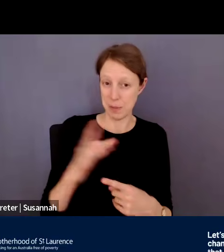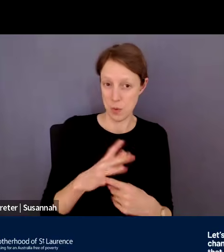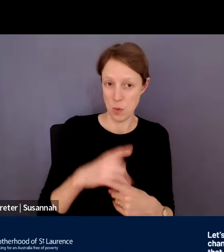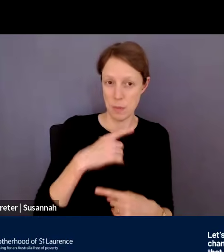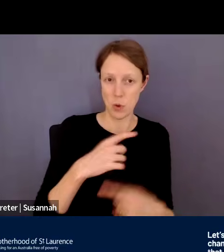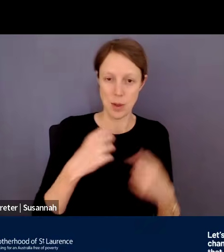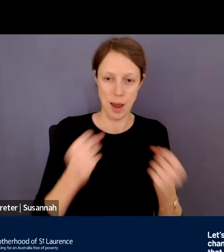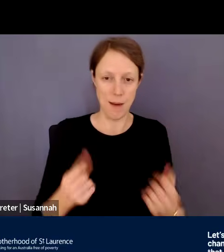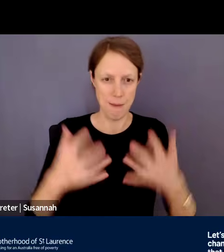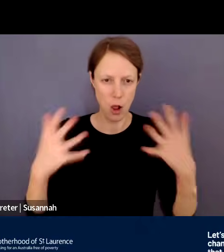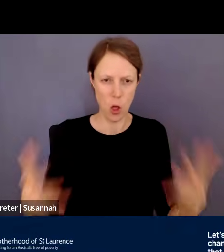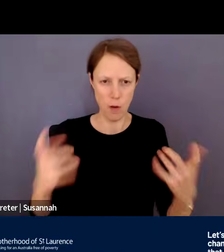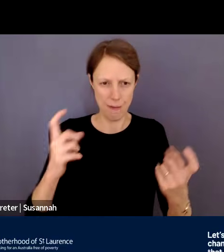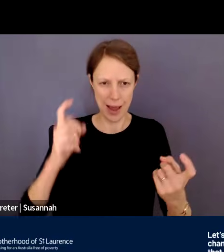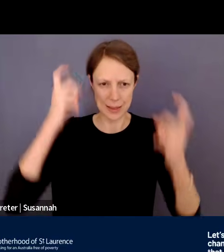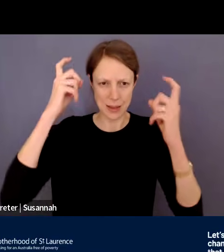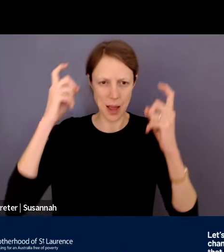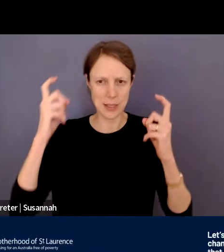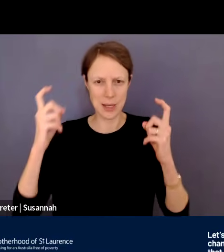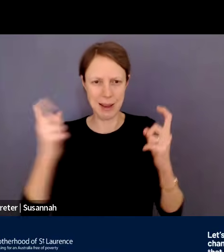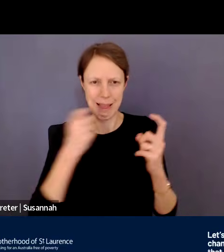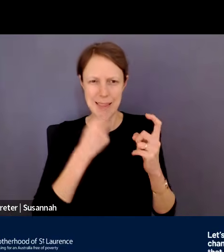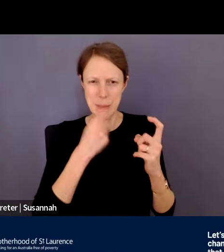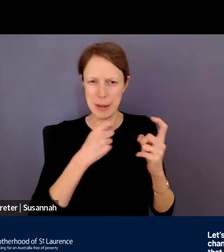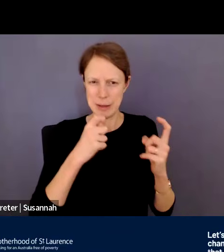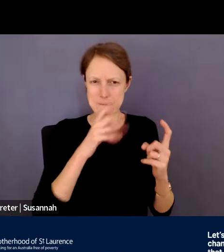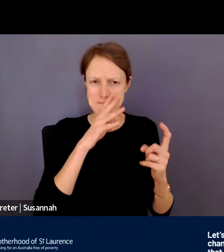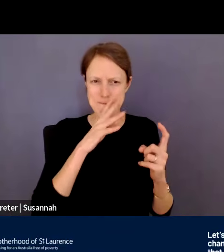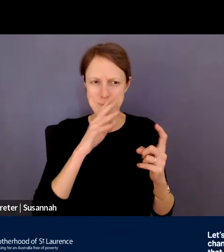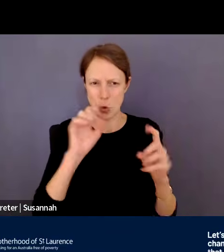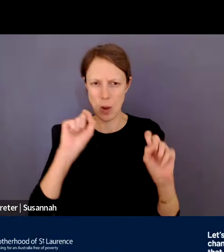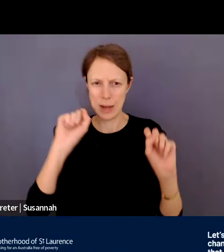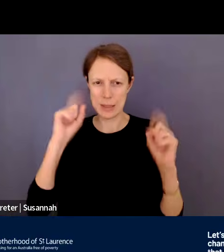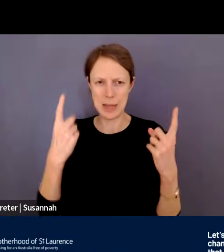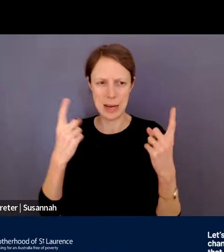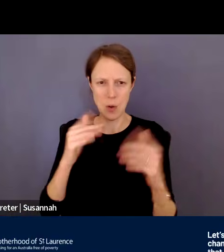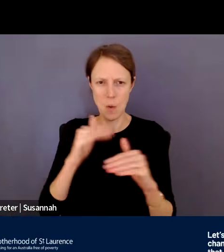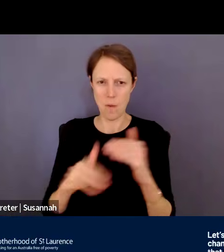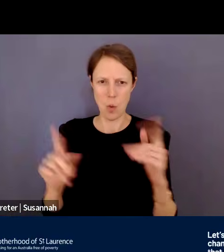little bit of misunderstanding about what is changing. Now, I also don't want to gaslight